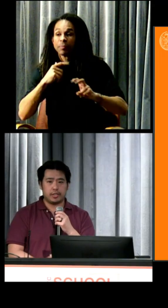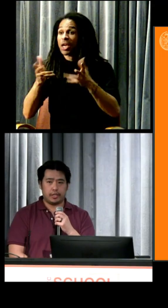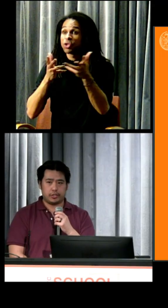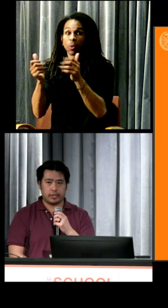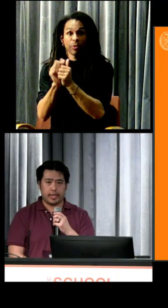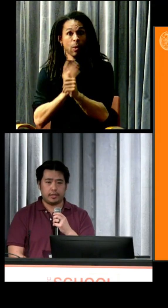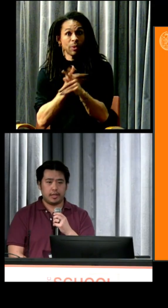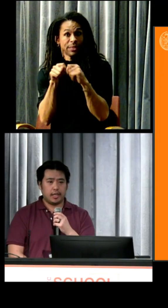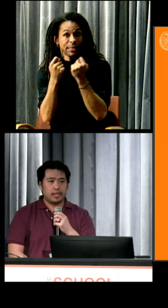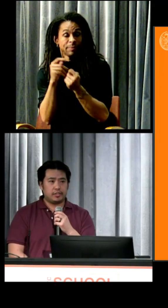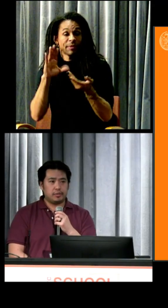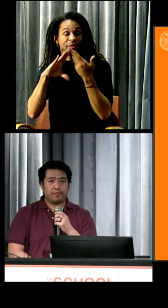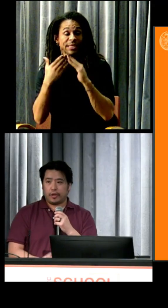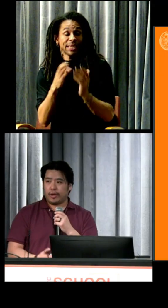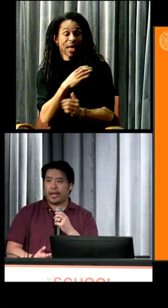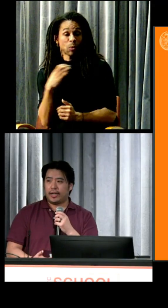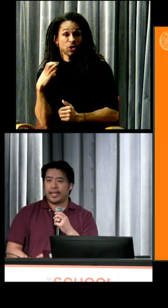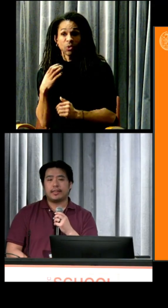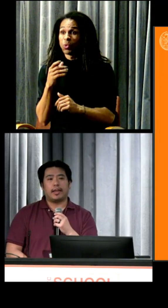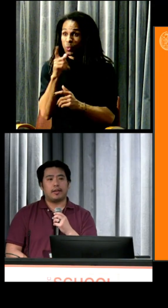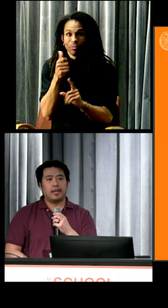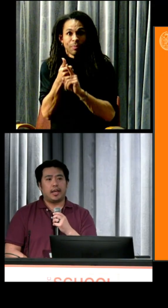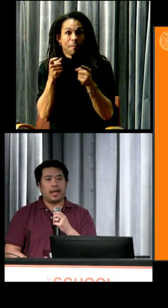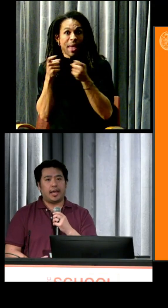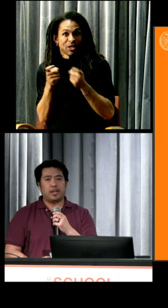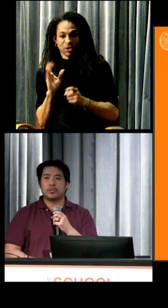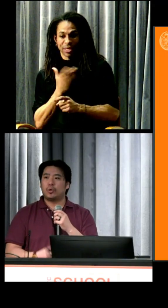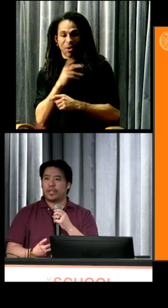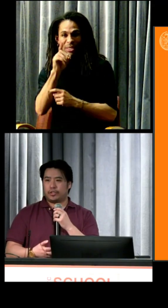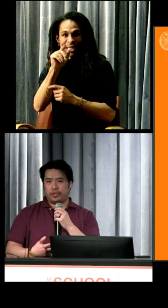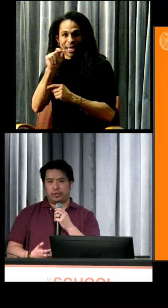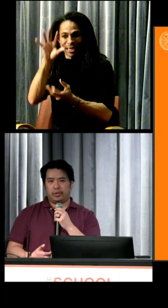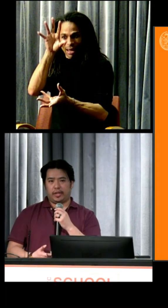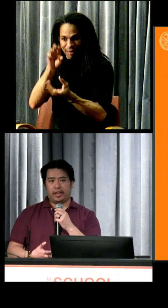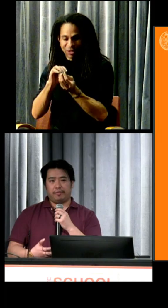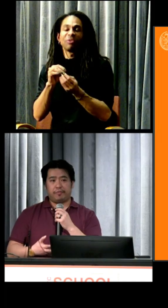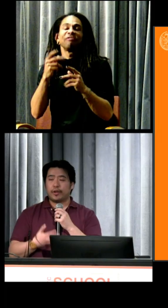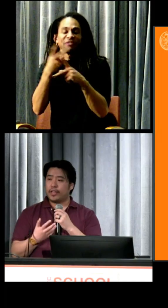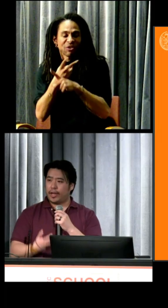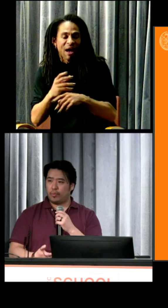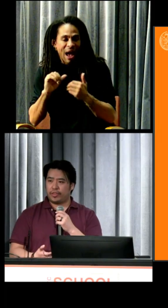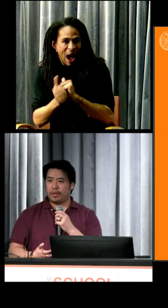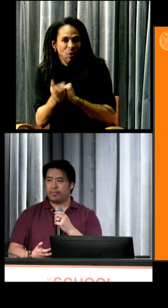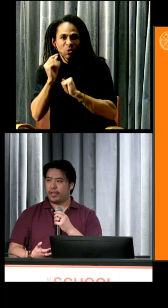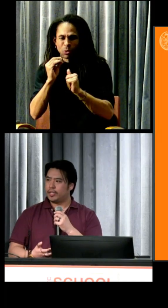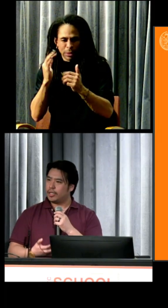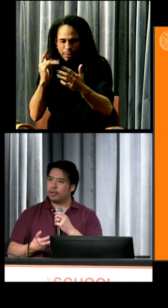things are happening really fast. The program will kind of slow it down a little bit so that they're able to see the impacts and see